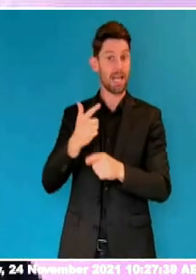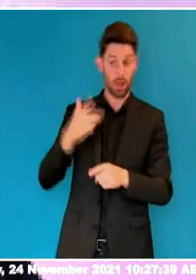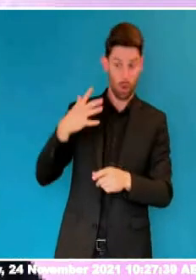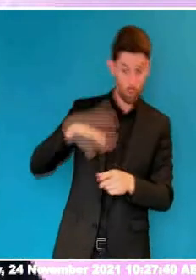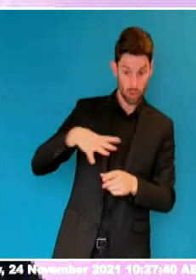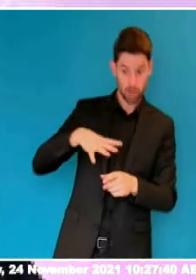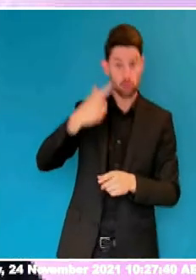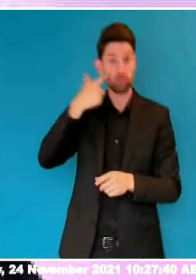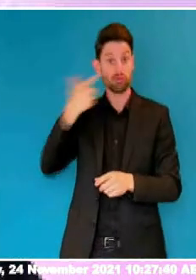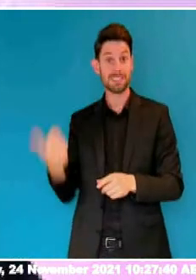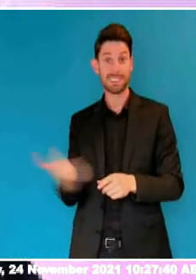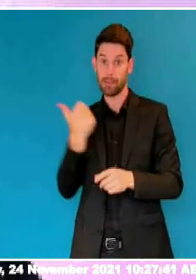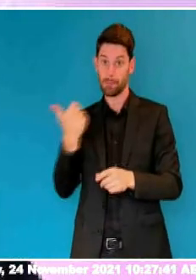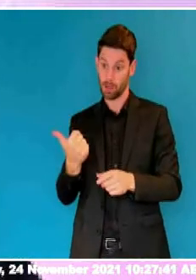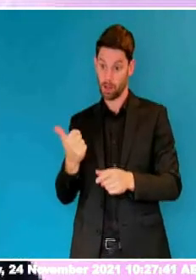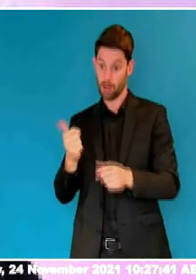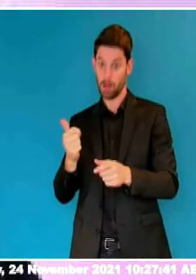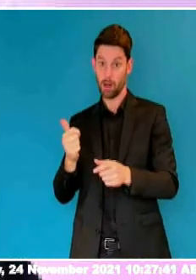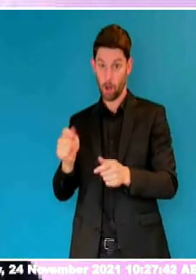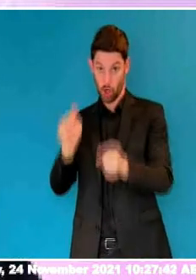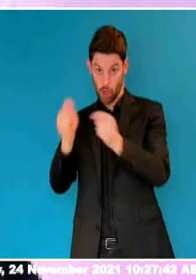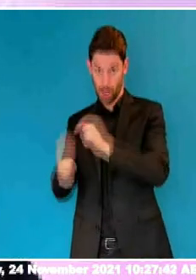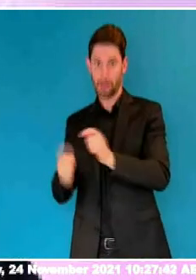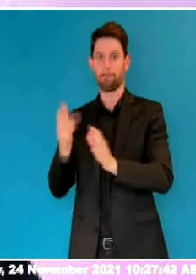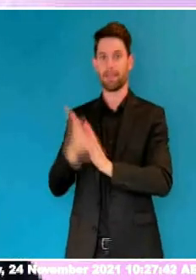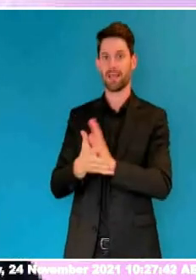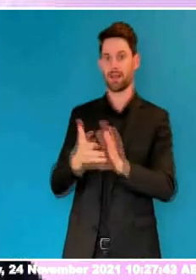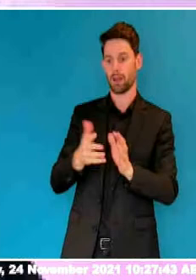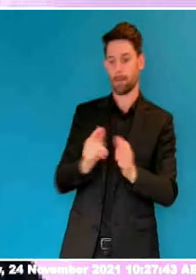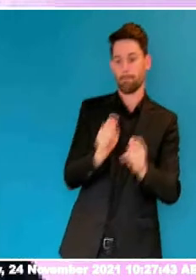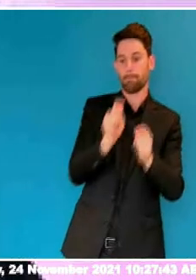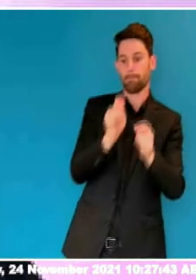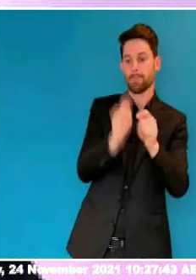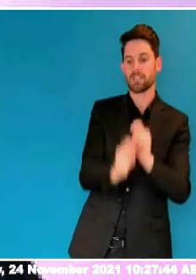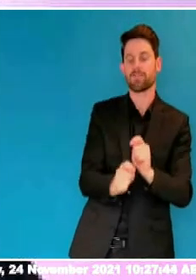modification that enables a person to perform work effectively.